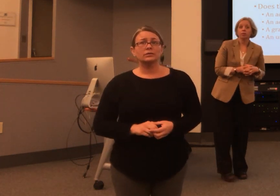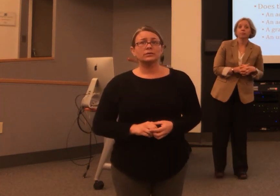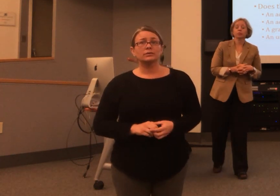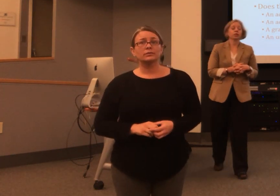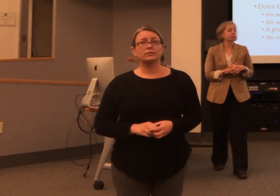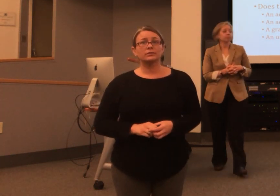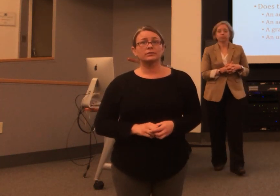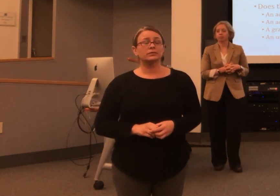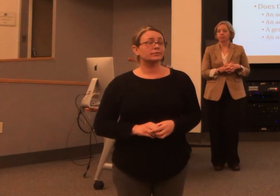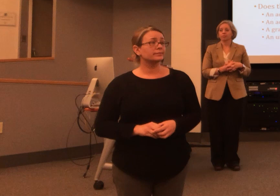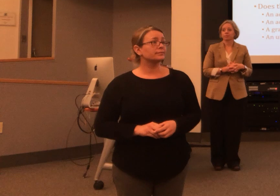[Man] Maybe that's wrong.